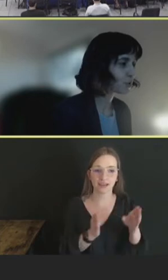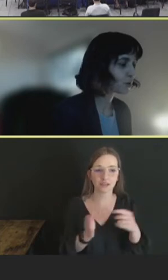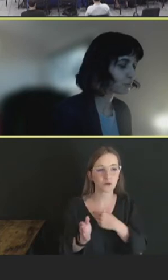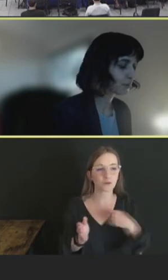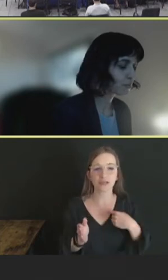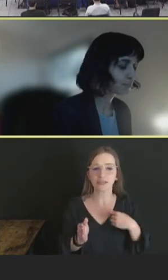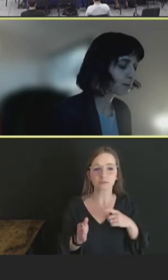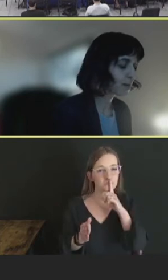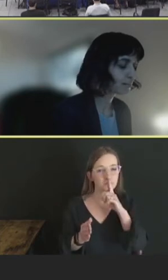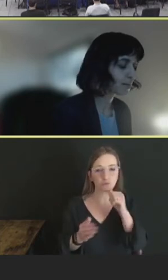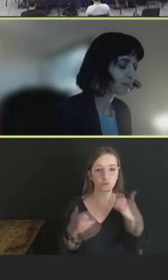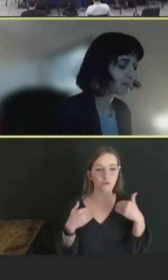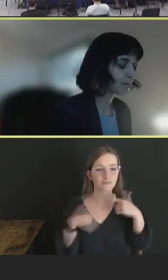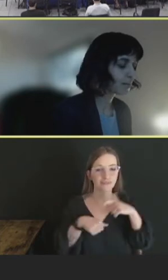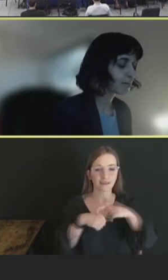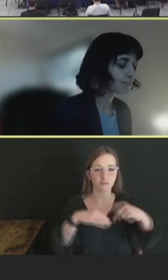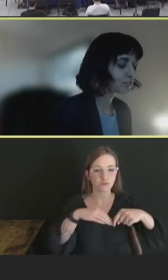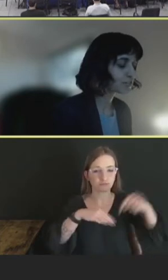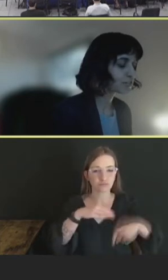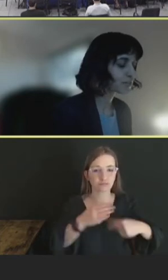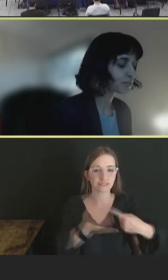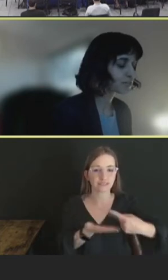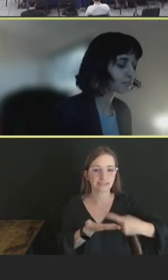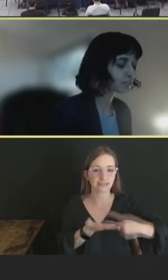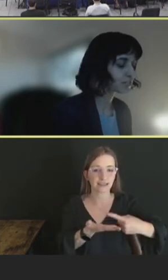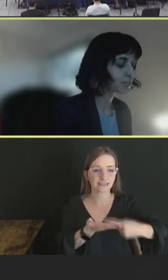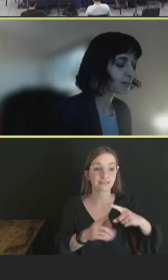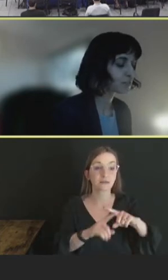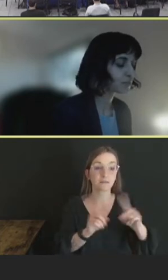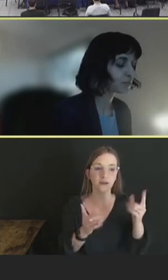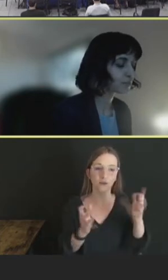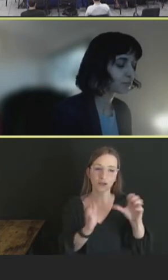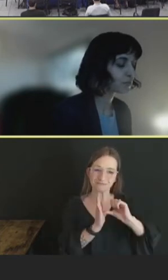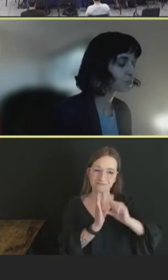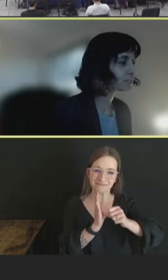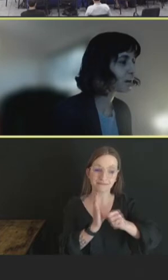but I want to highlight that the issues under discussion have been reviewed multiple times